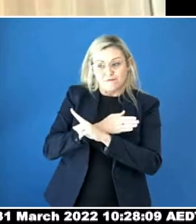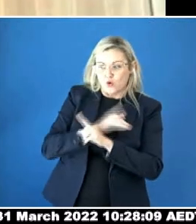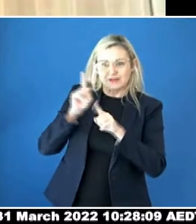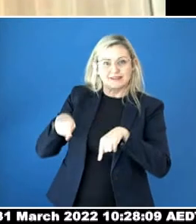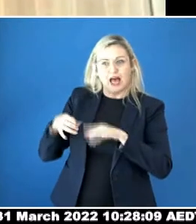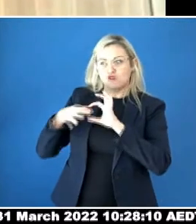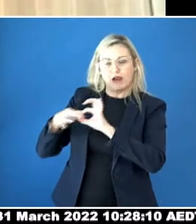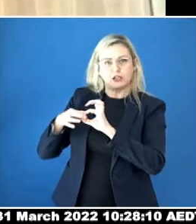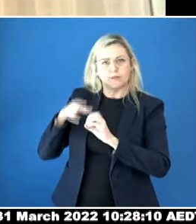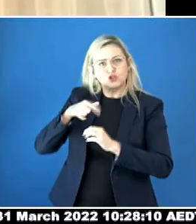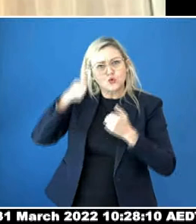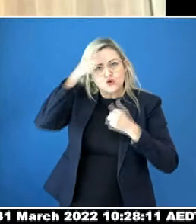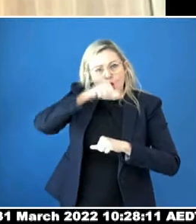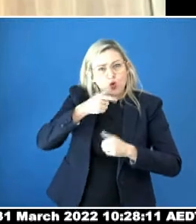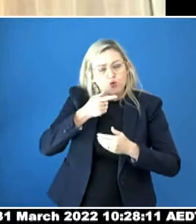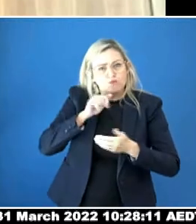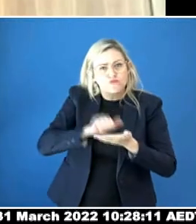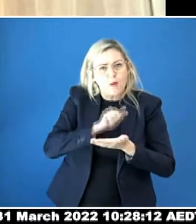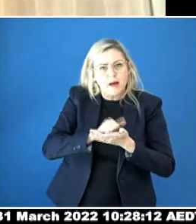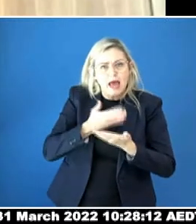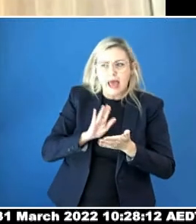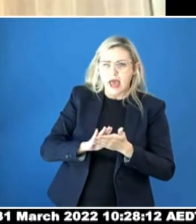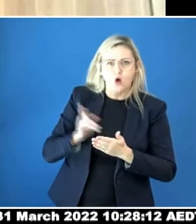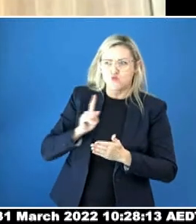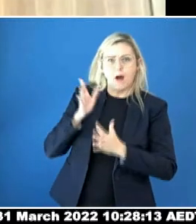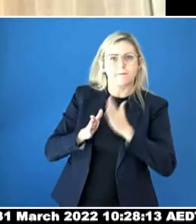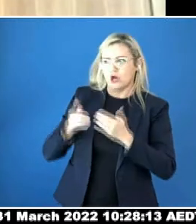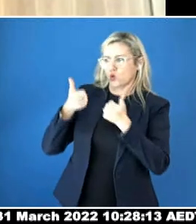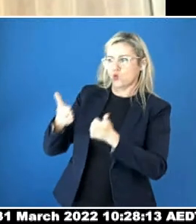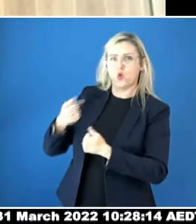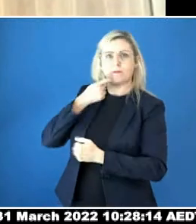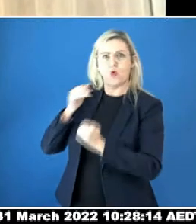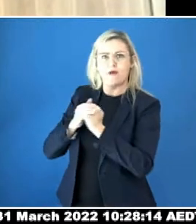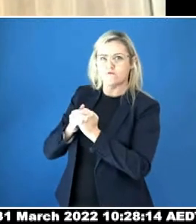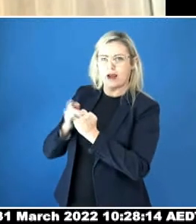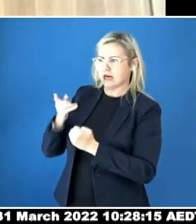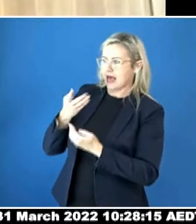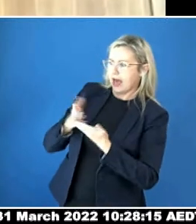Do you - did you know, "Well, how should the boyfriend treat me?" Or, "What treatment